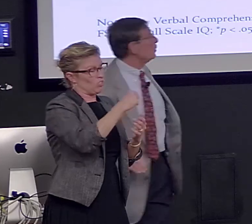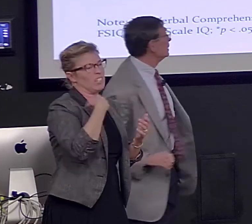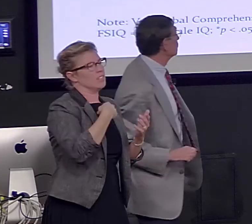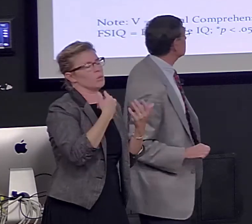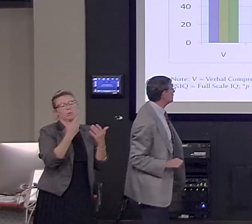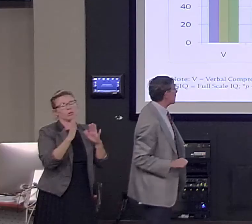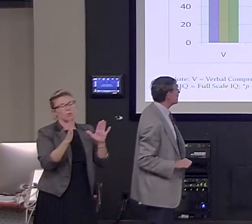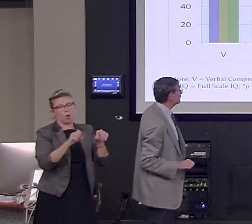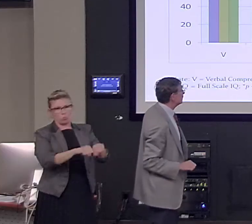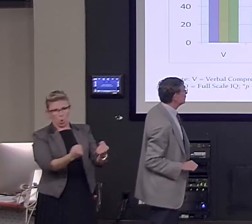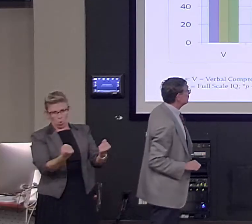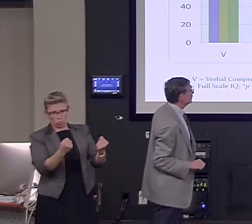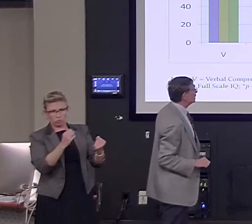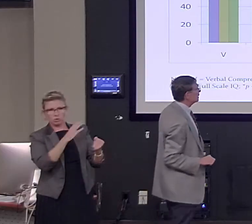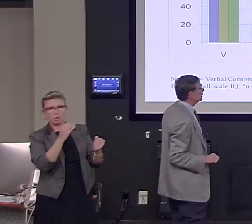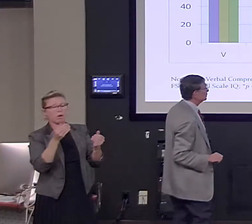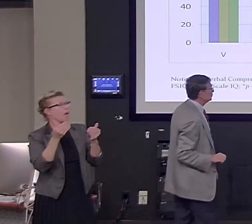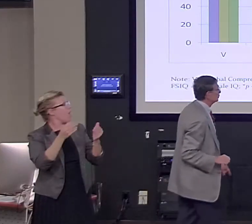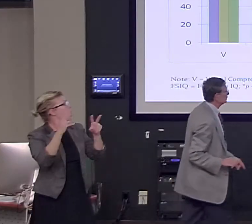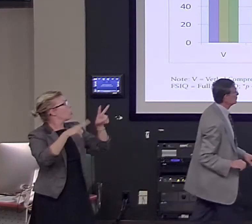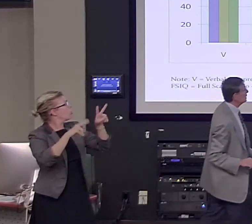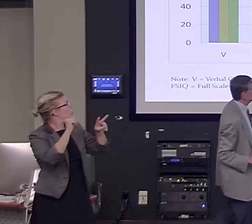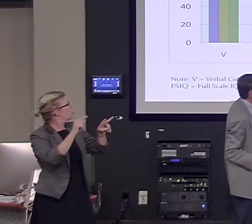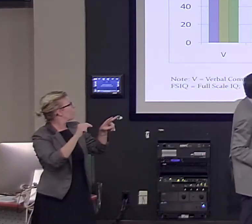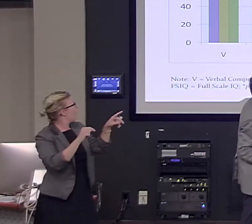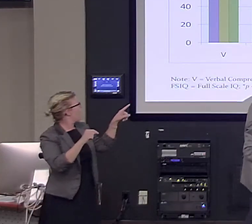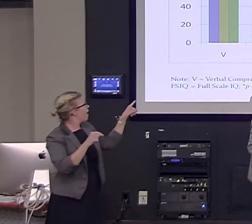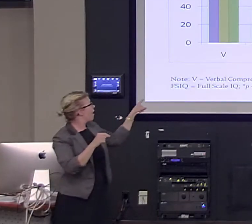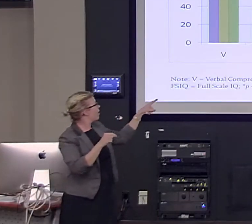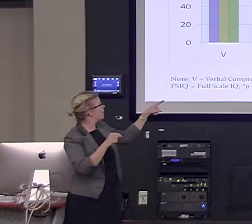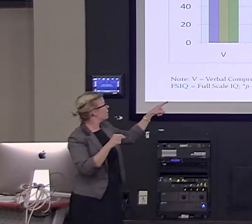And we looked at the children who remained in our families,